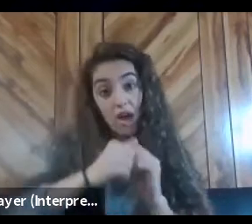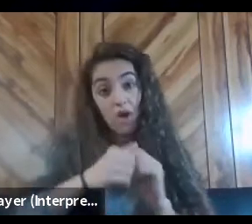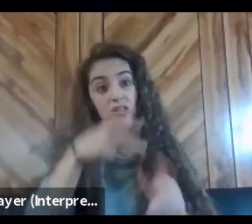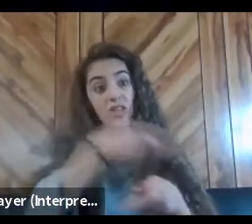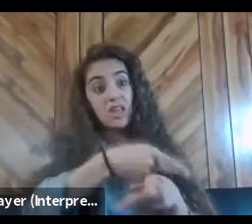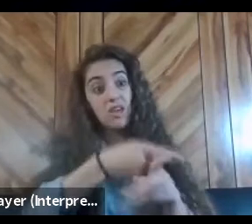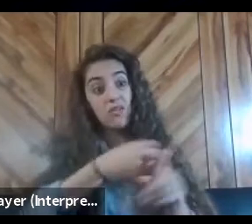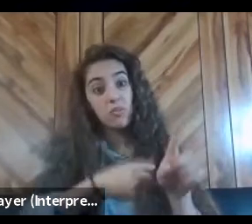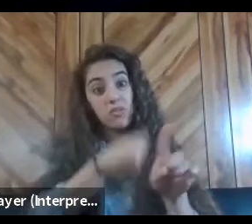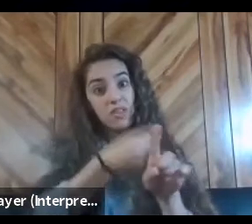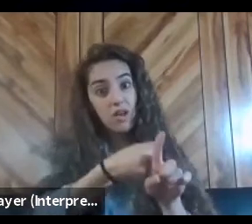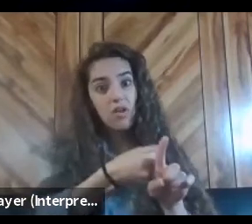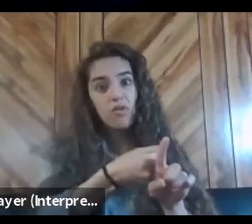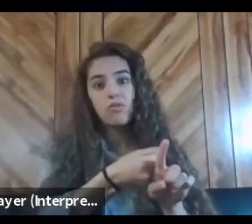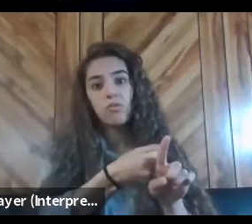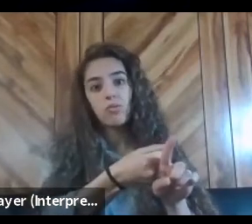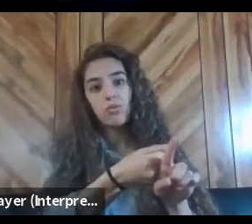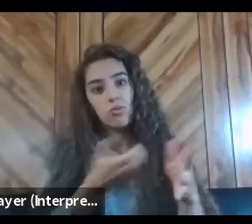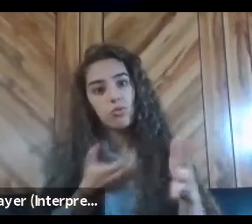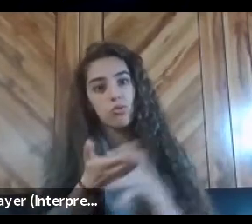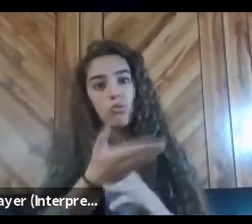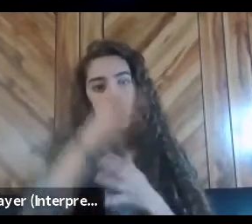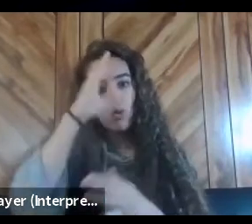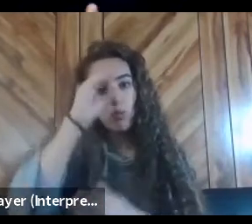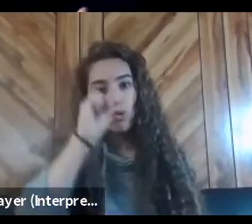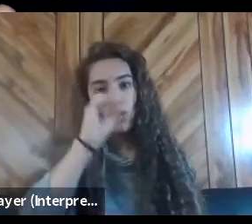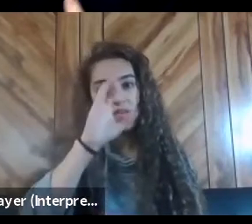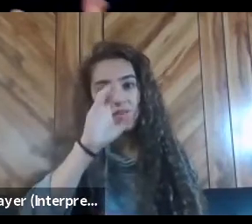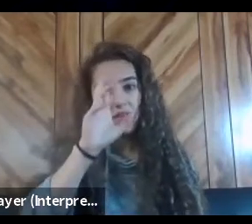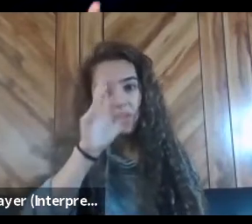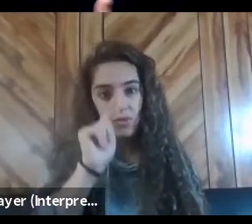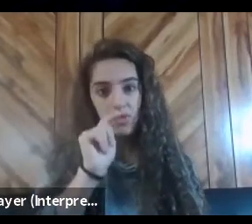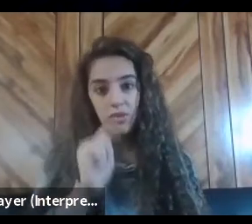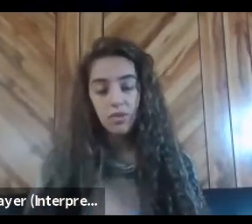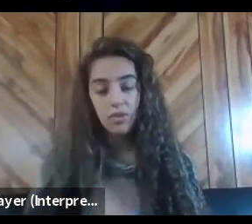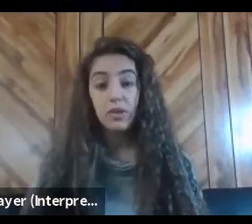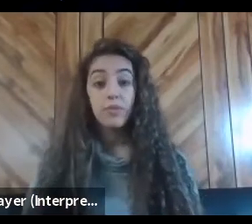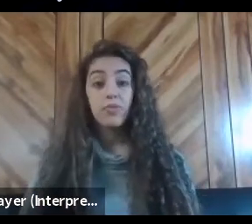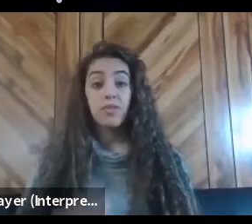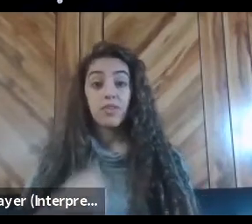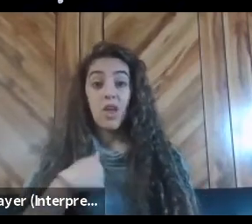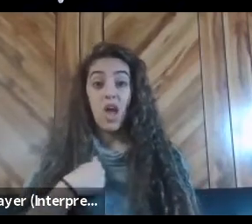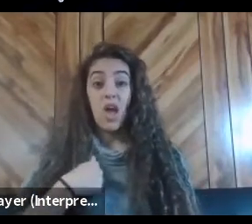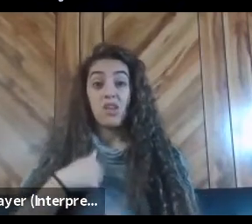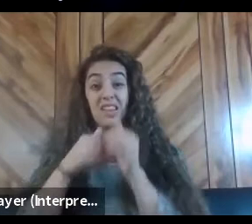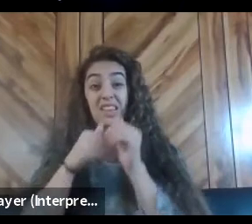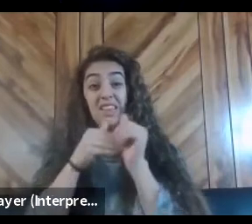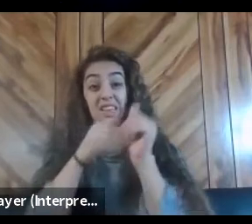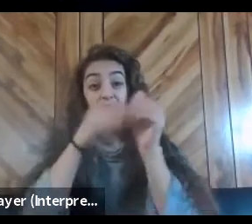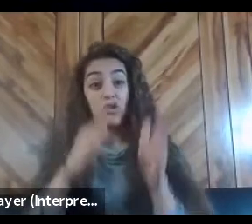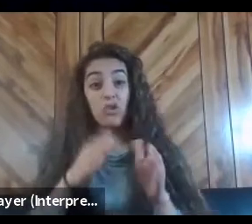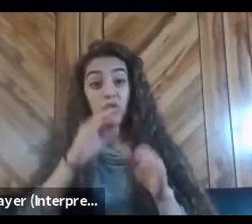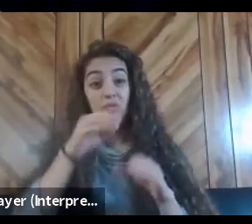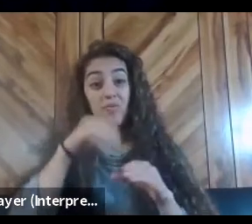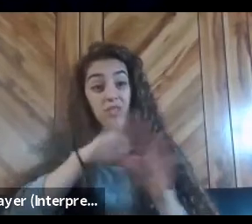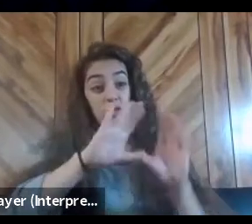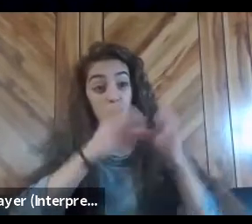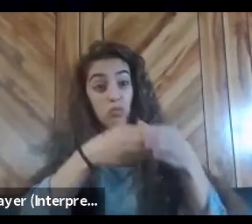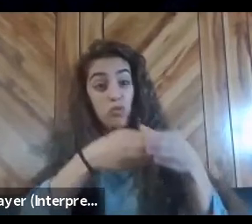on camping trips, I would make sure, as one of the leaders in the troop actually, what we always did is when our kids were